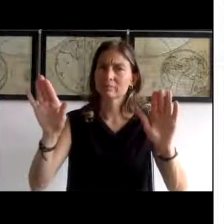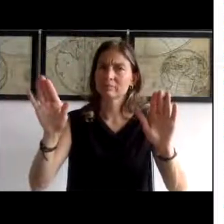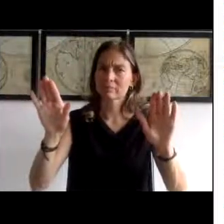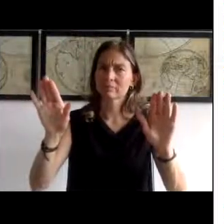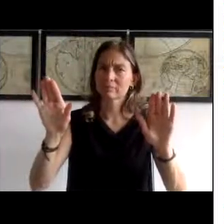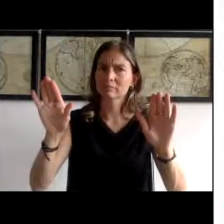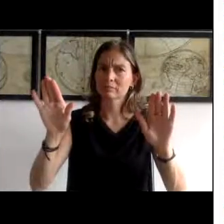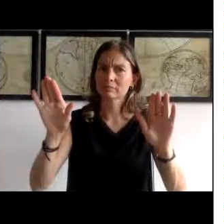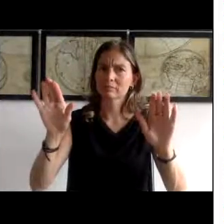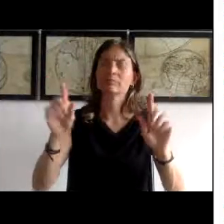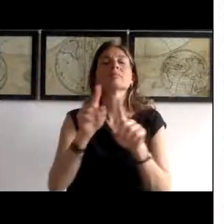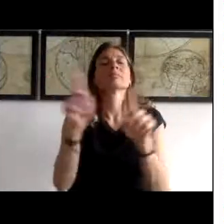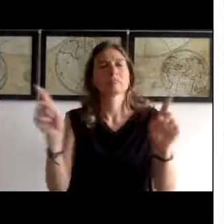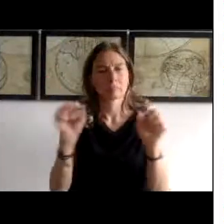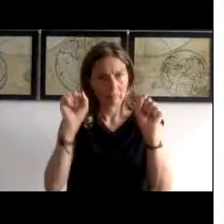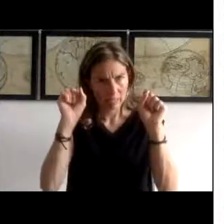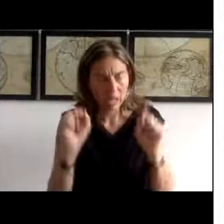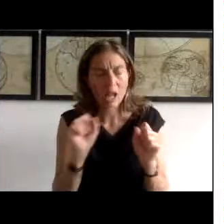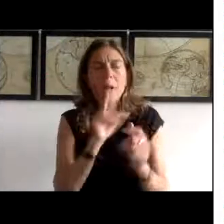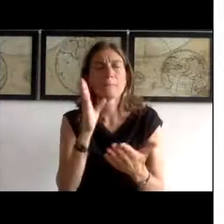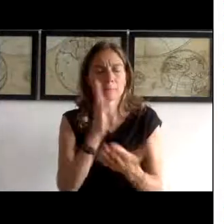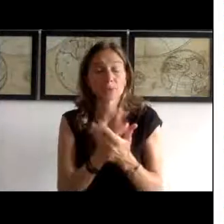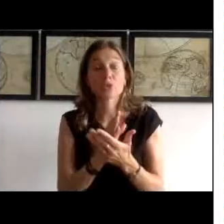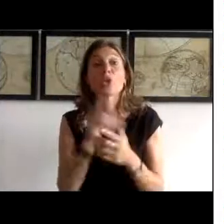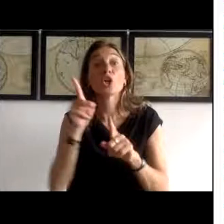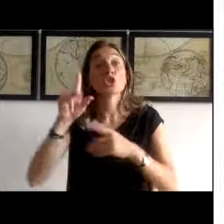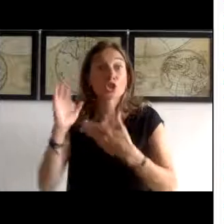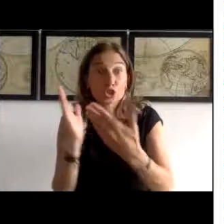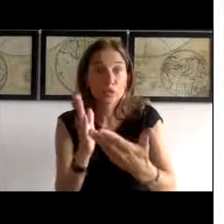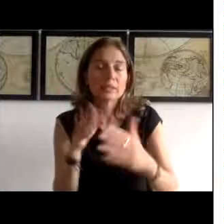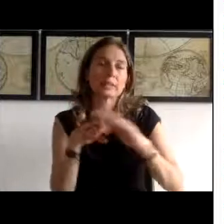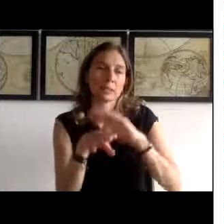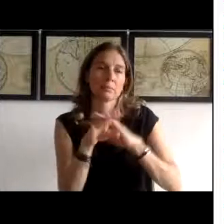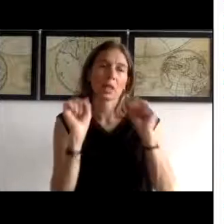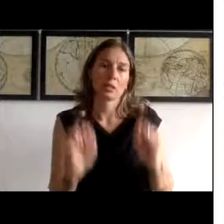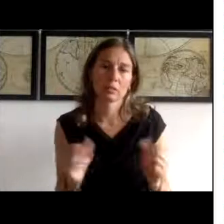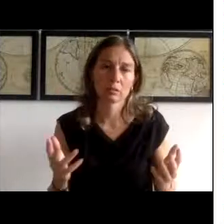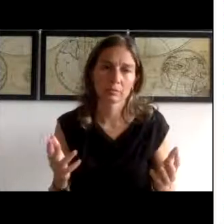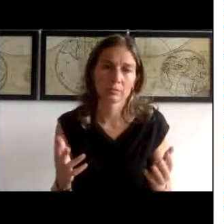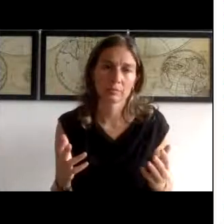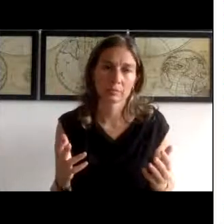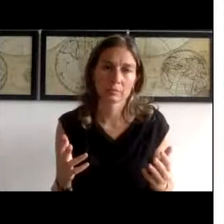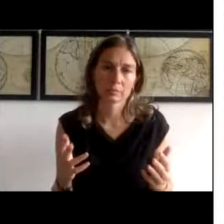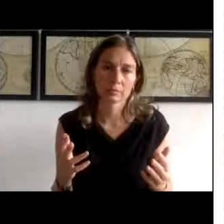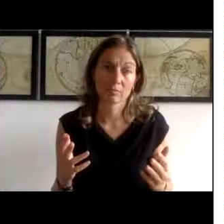So with this accreditation system the access to the funds is easier.